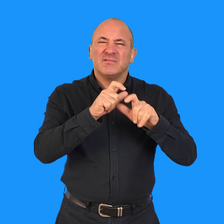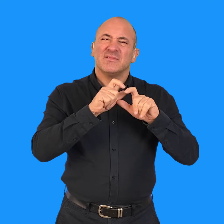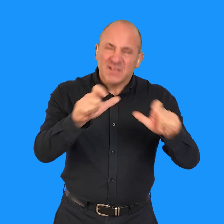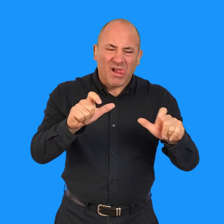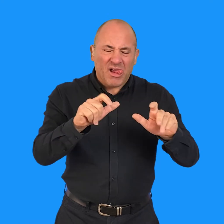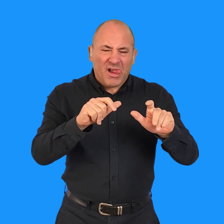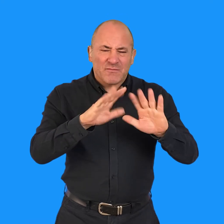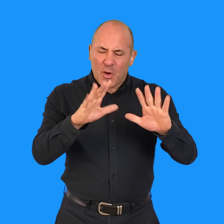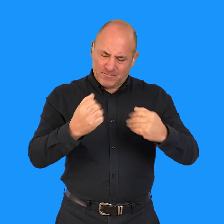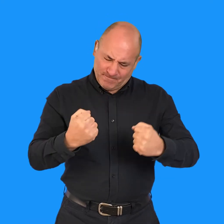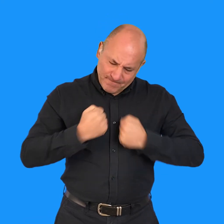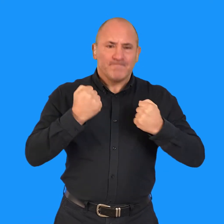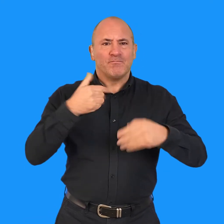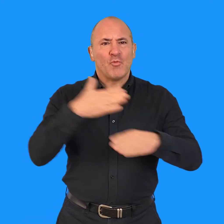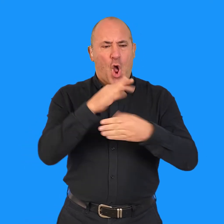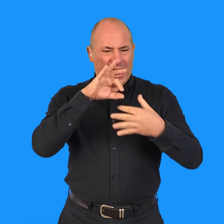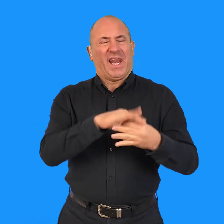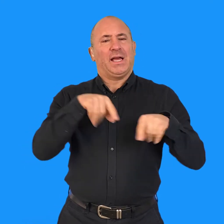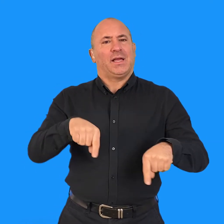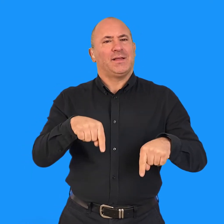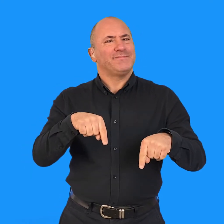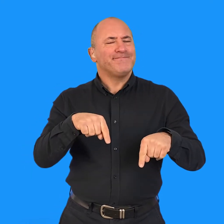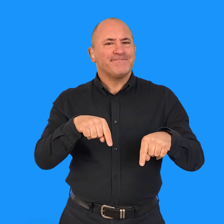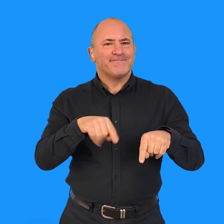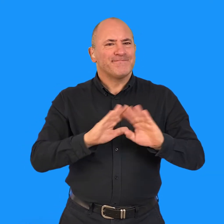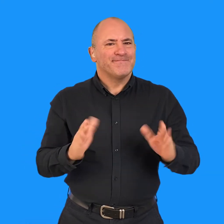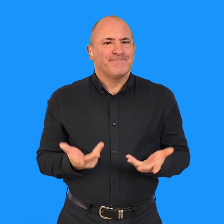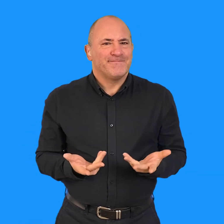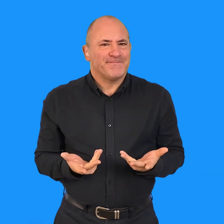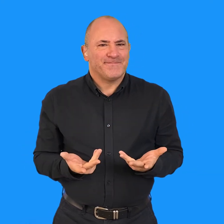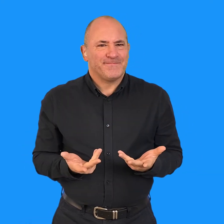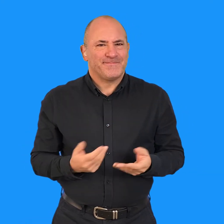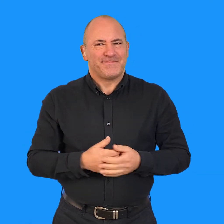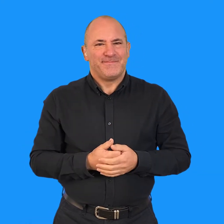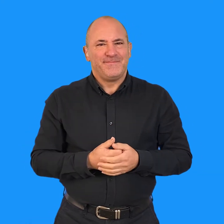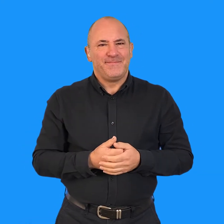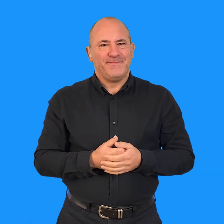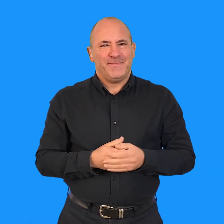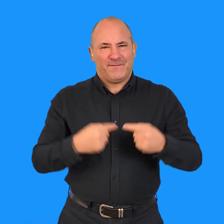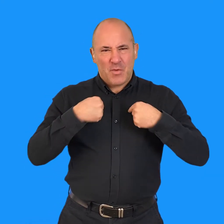And I think those things were helpful, but they were not the work.